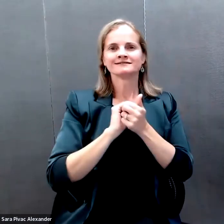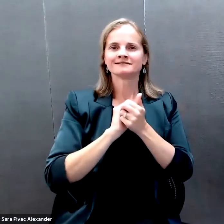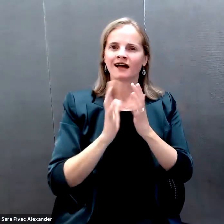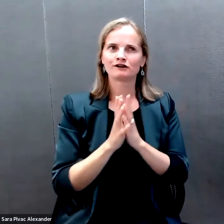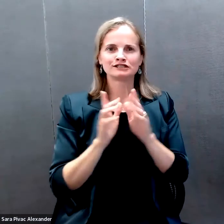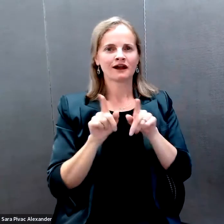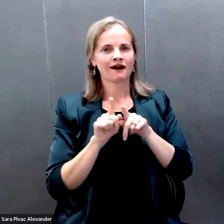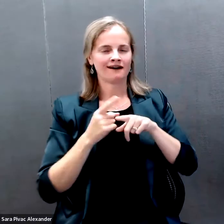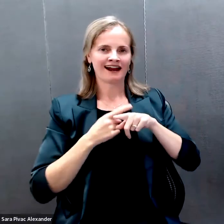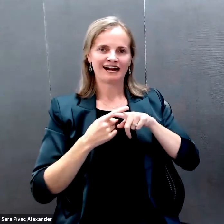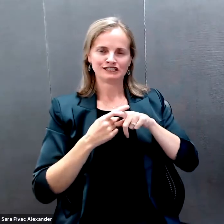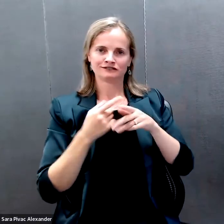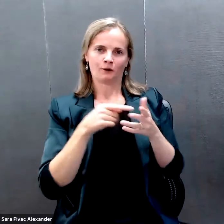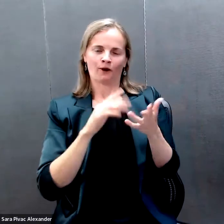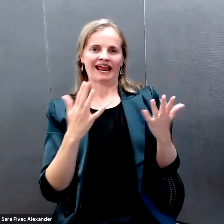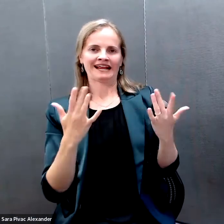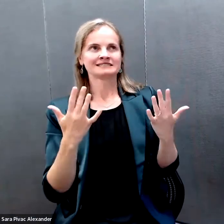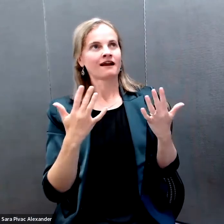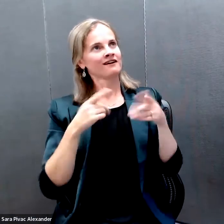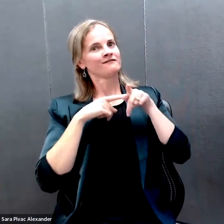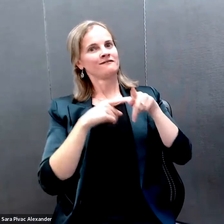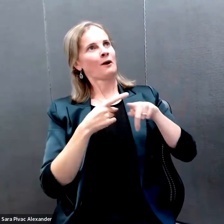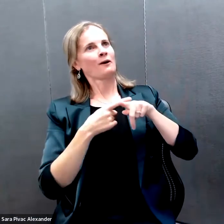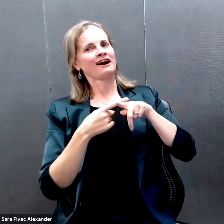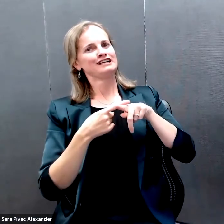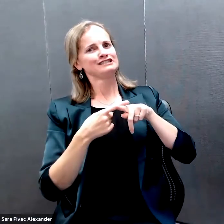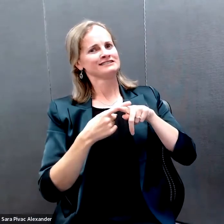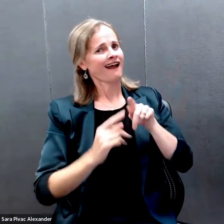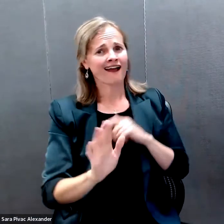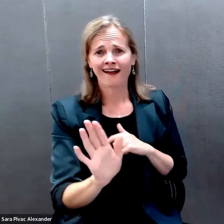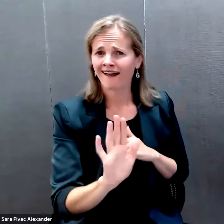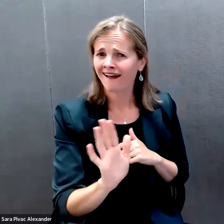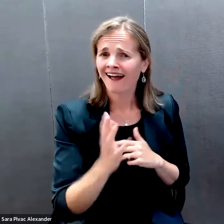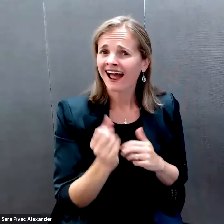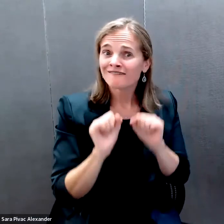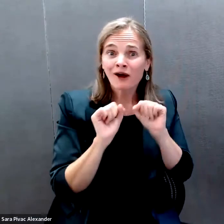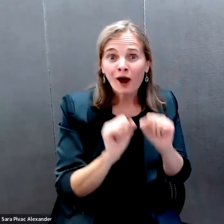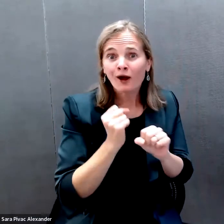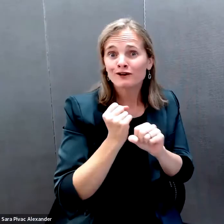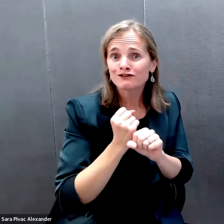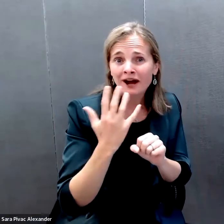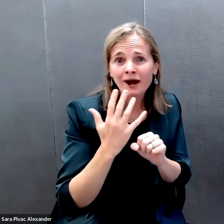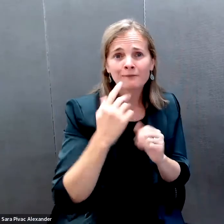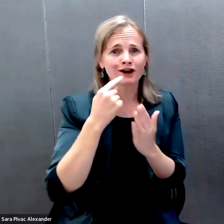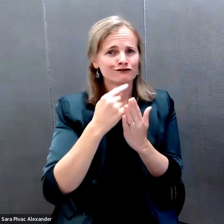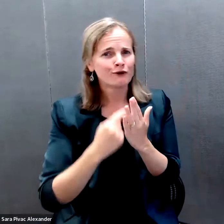a lot of people imagine that sign language is like a manual code for English or way of signing English